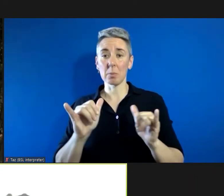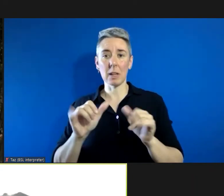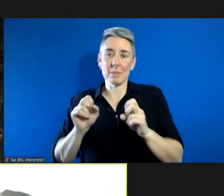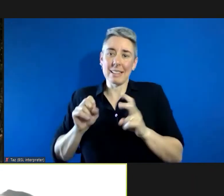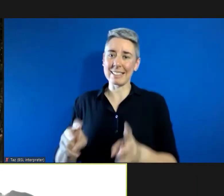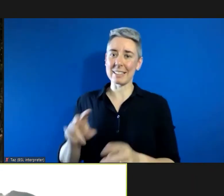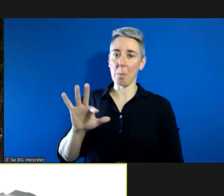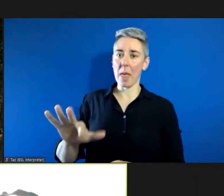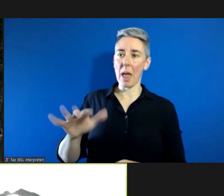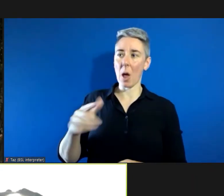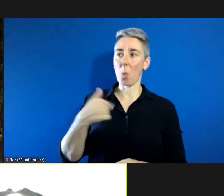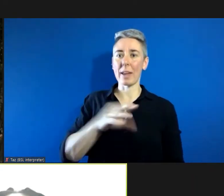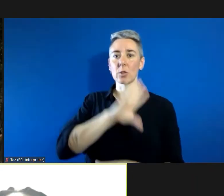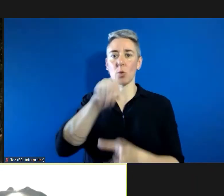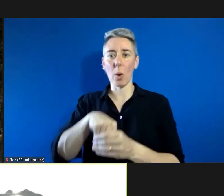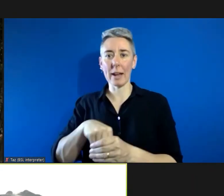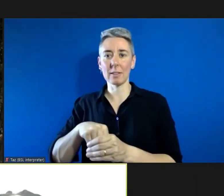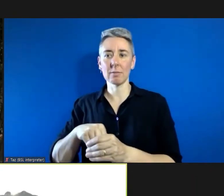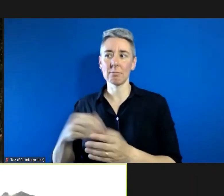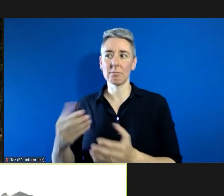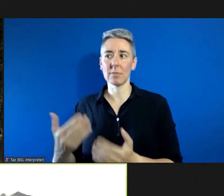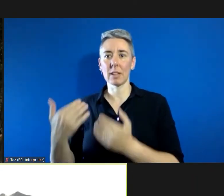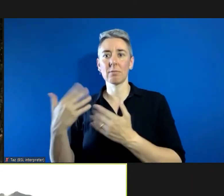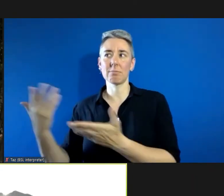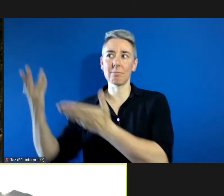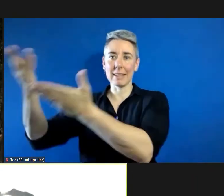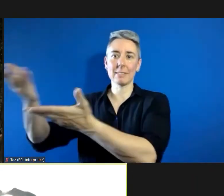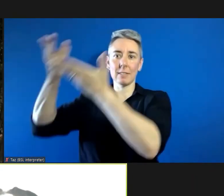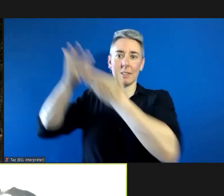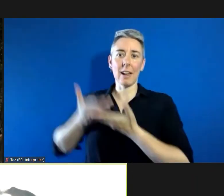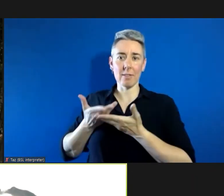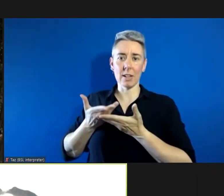and move on from there. So I think sometimes it's also just about asking those questions about